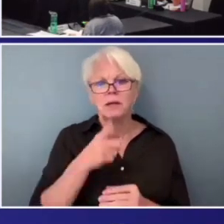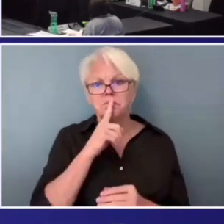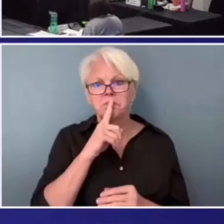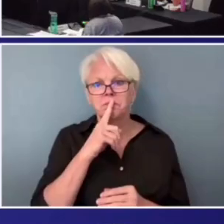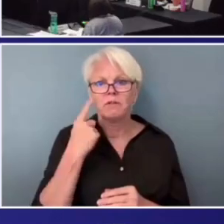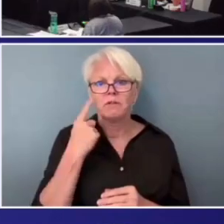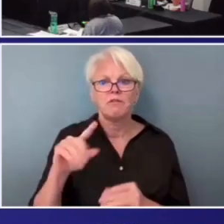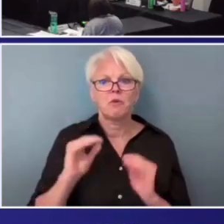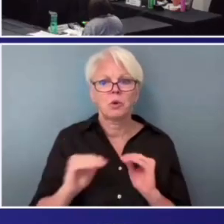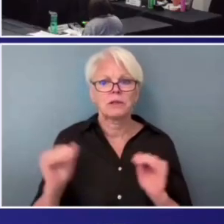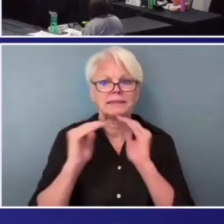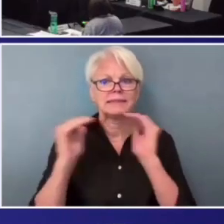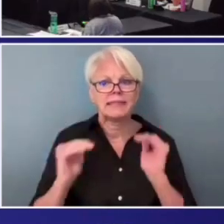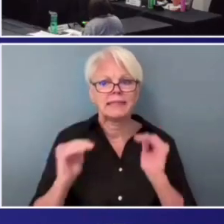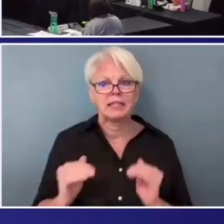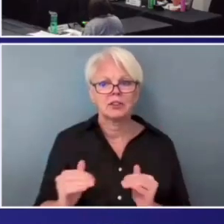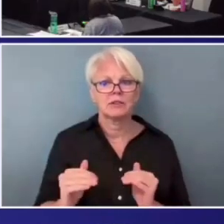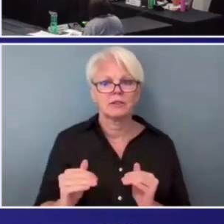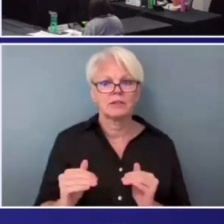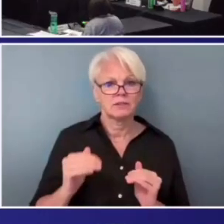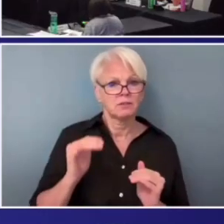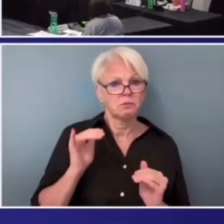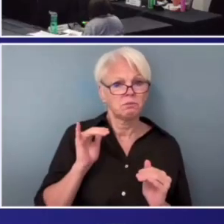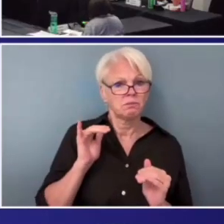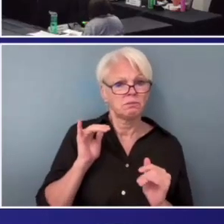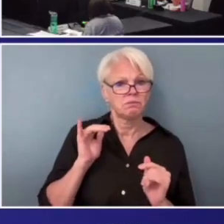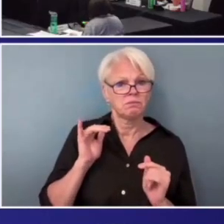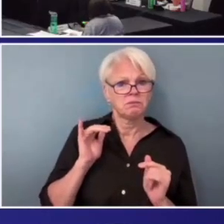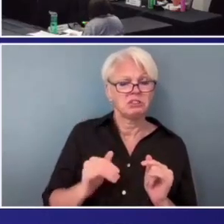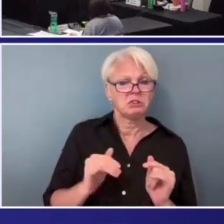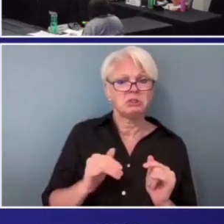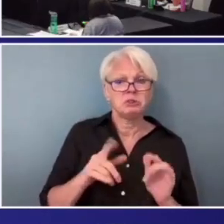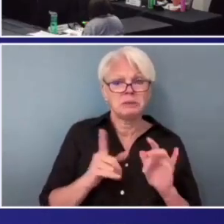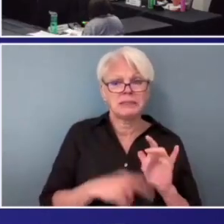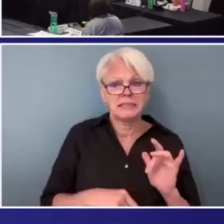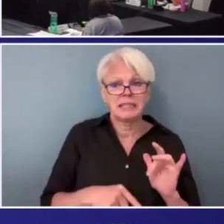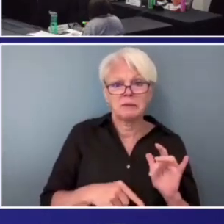I wasn't sure if that was purposely omitted or if that's supposed to have a minimum